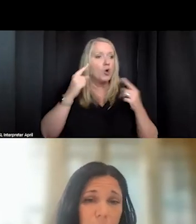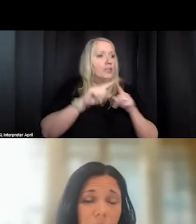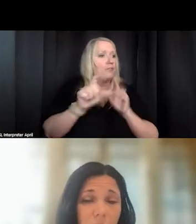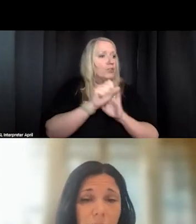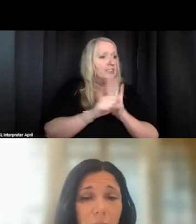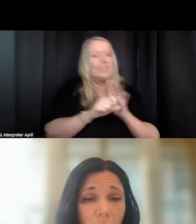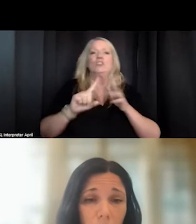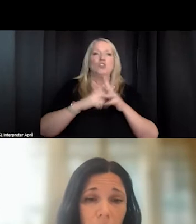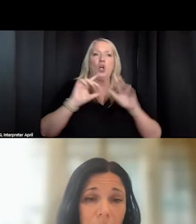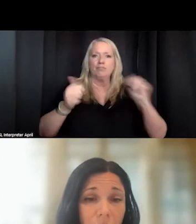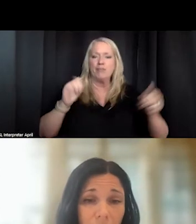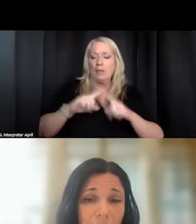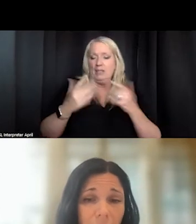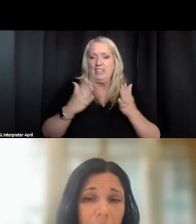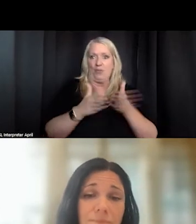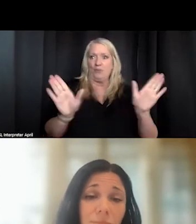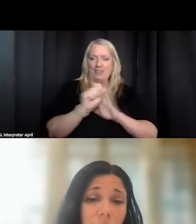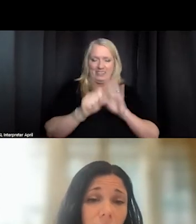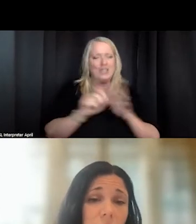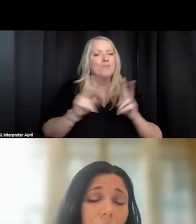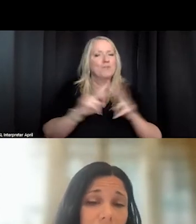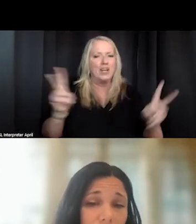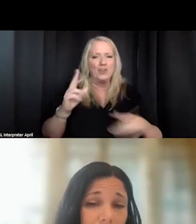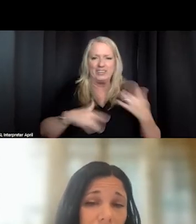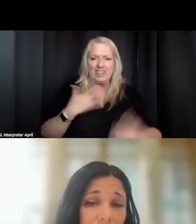TO HEAR STATEWIDE ONE IS VERY EXCITING. >> SO, CAN YOU TELL US A